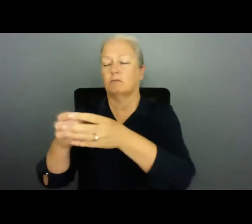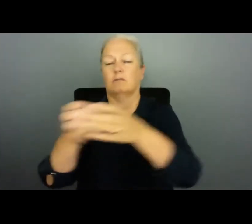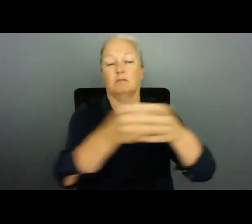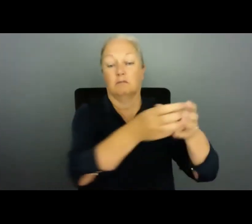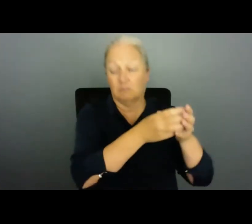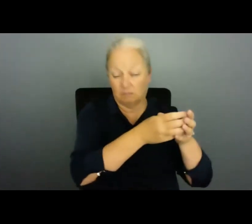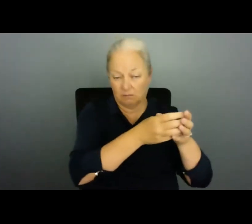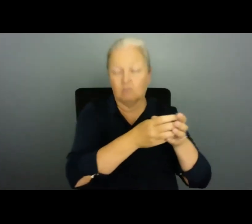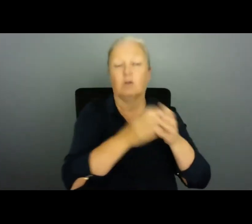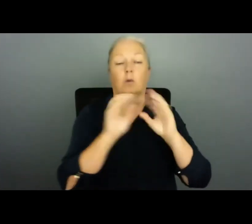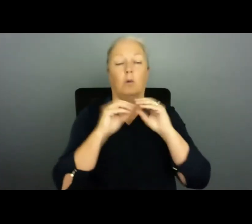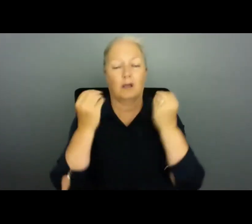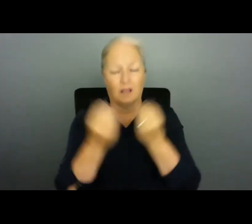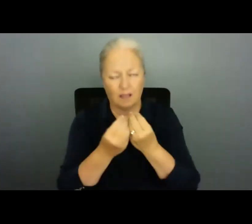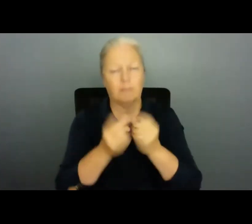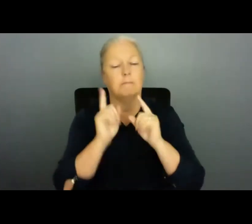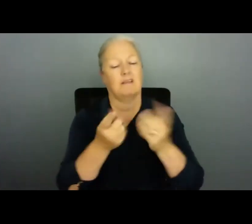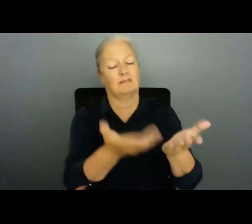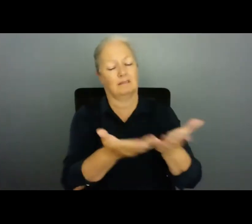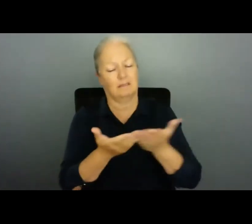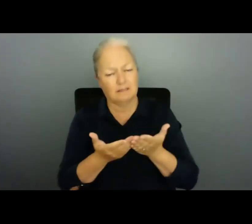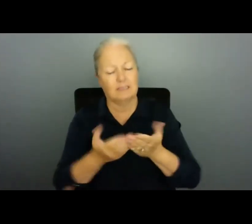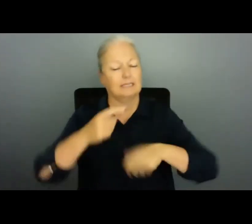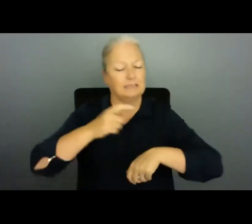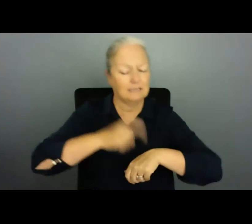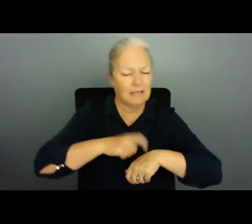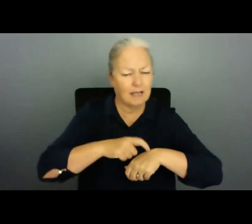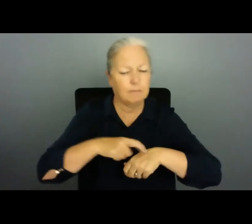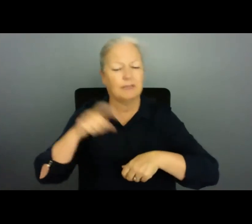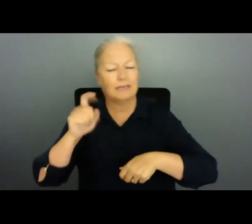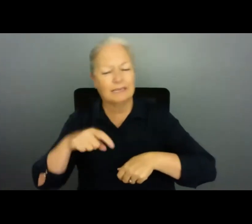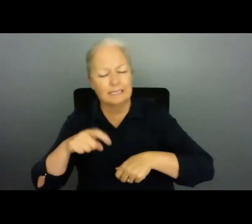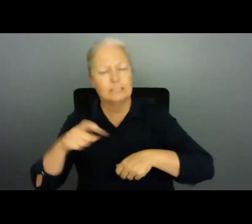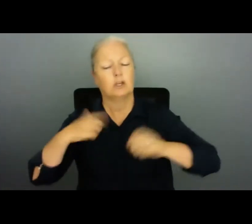us a space to express our needs and our concerns as not only youth with disabilities but as the